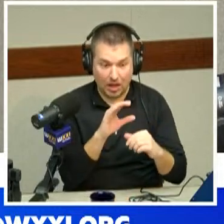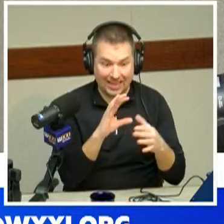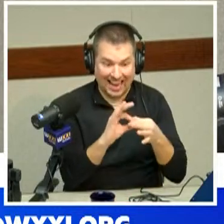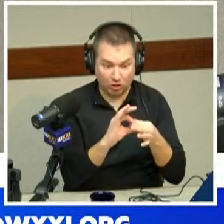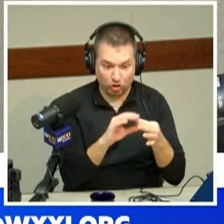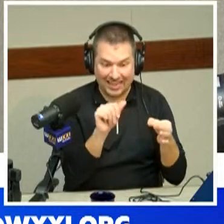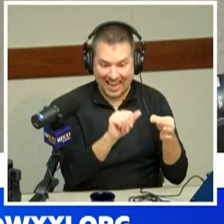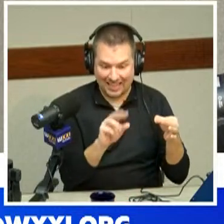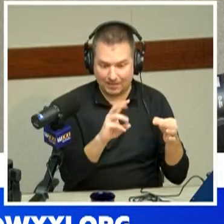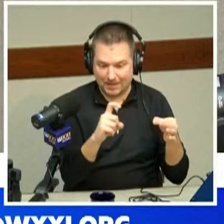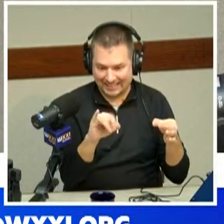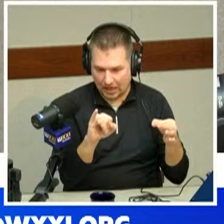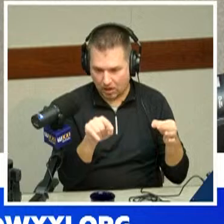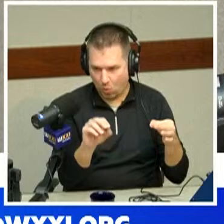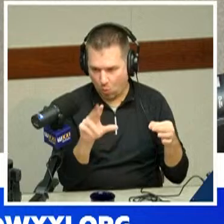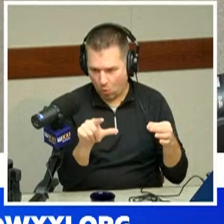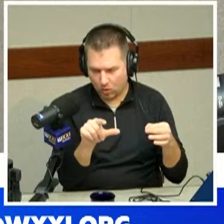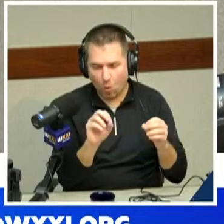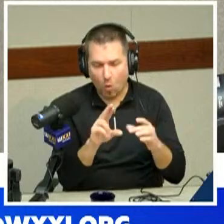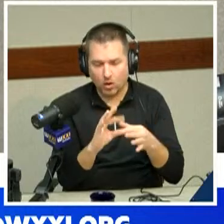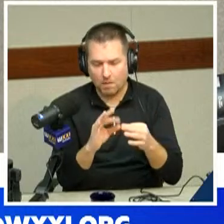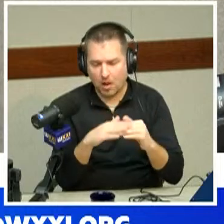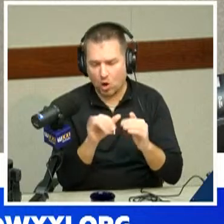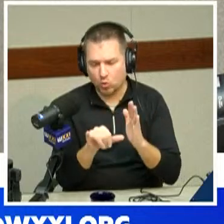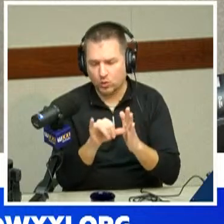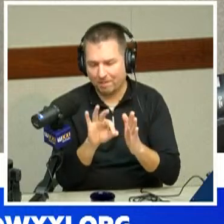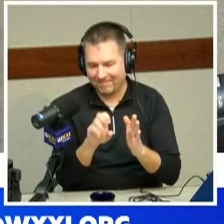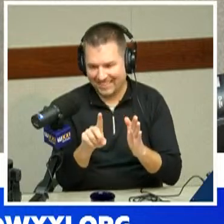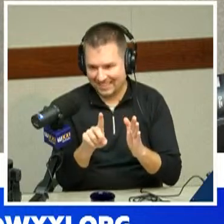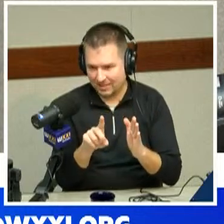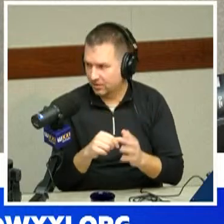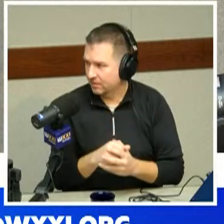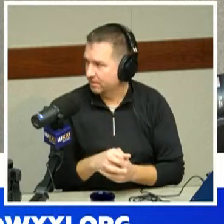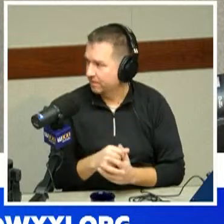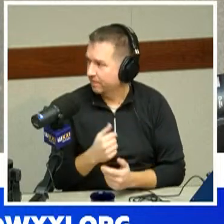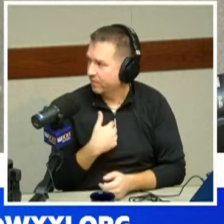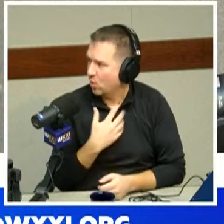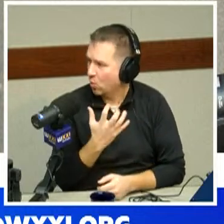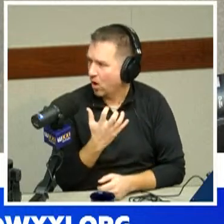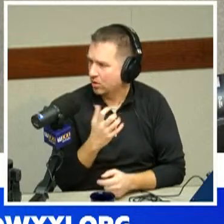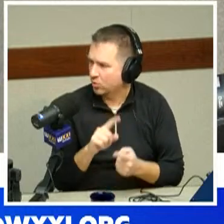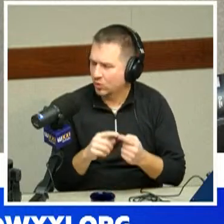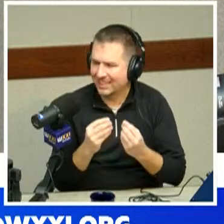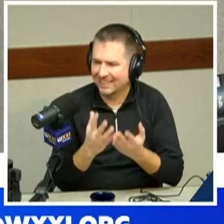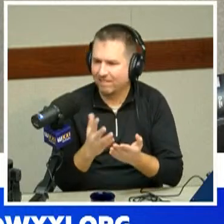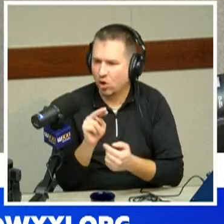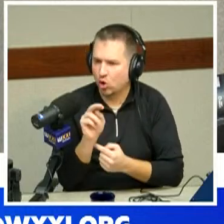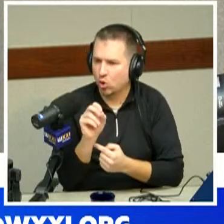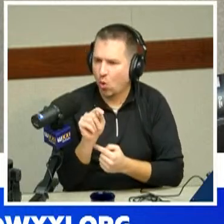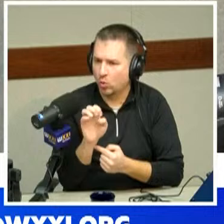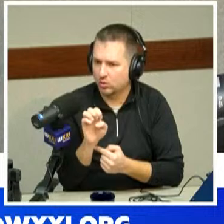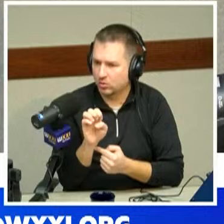wxxi.org or leave a comment on our YouTube feed and I do just want to give um a note to see why